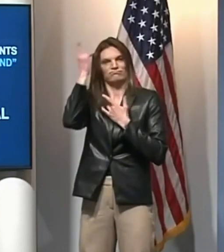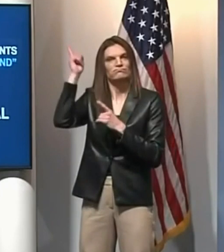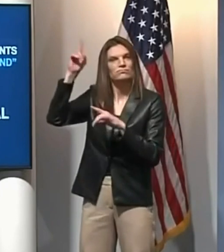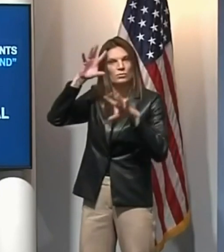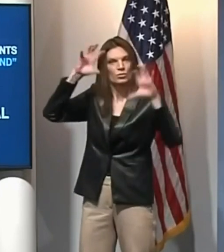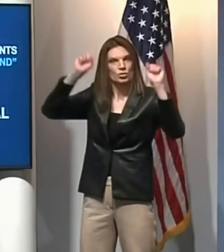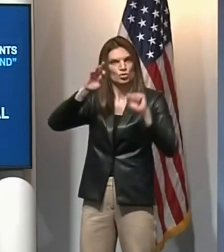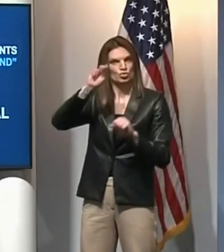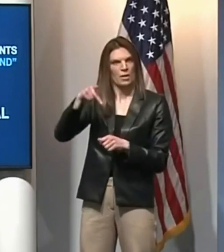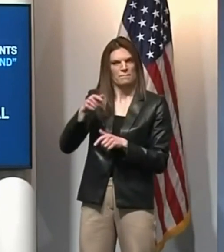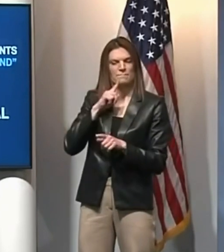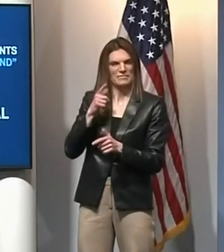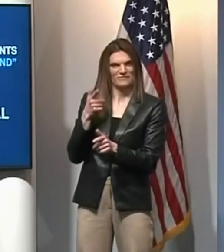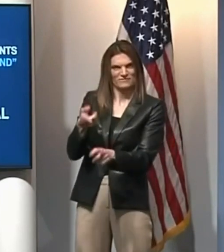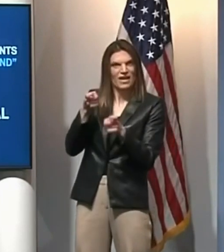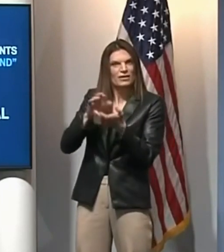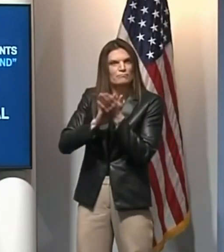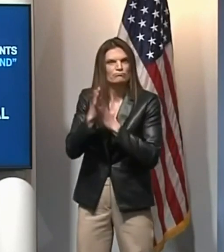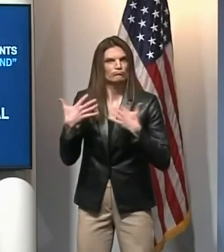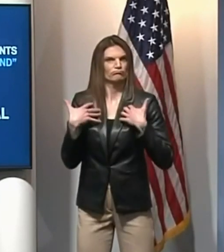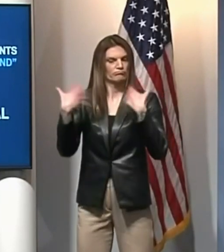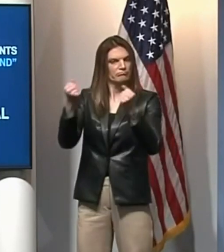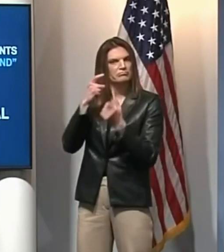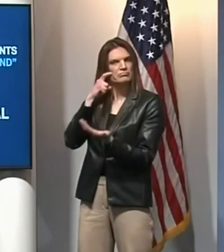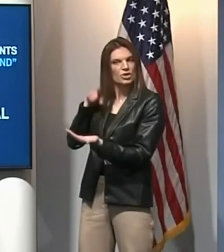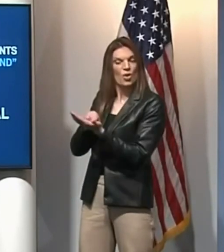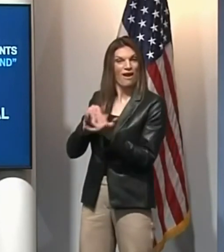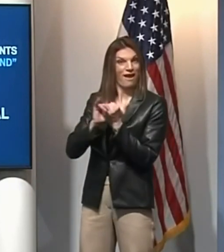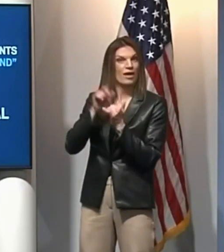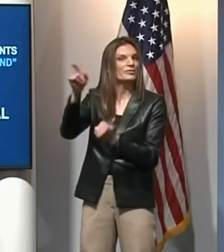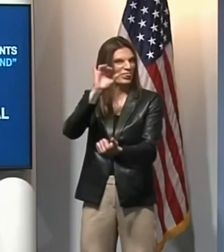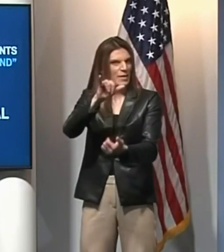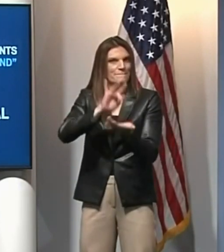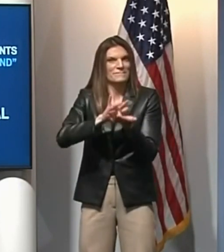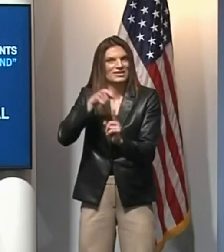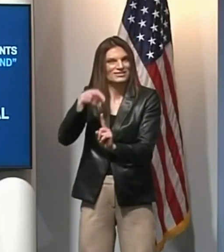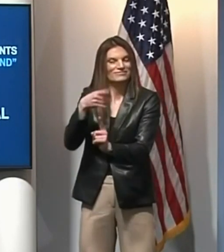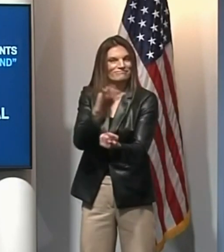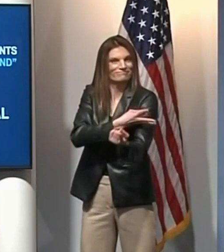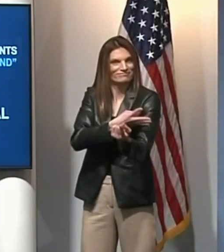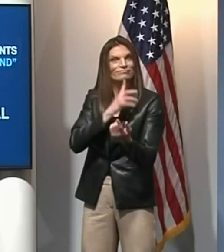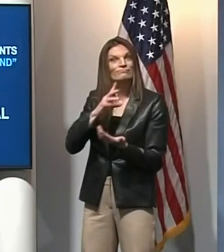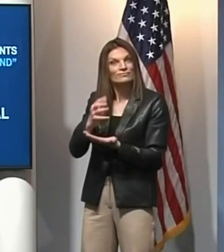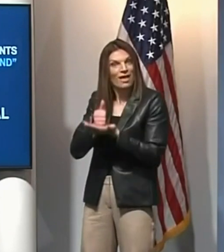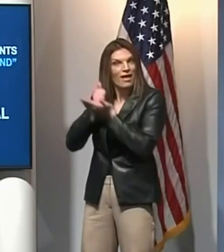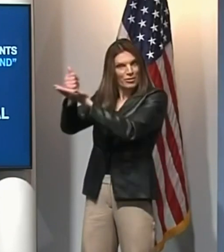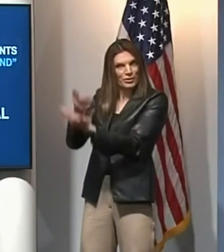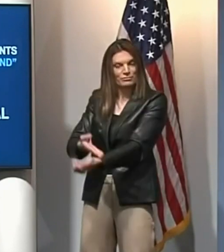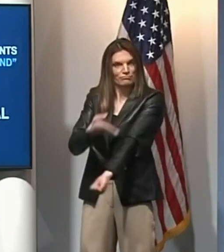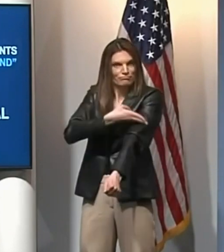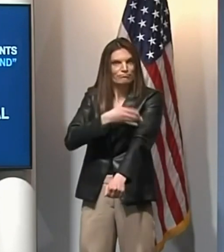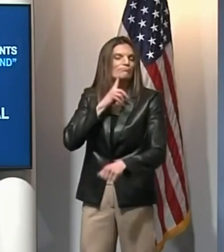FACED HARSH SYMPTOMS. AND REGENERON LIKELY HELPED SAVE THE FORMER PRESIDENT'S LIFE.